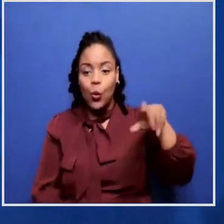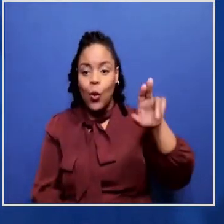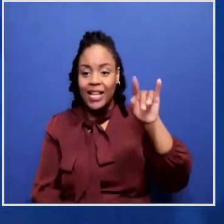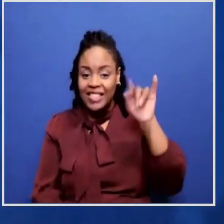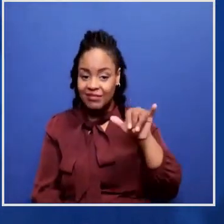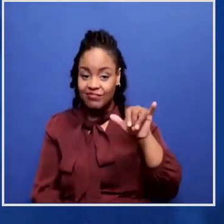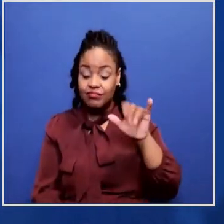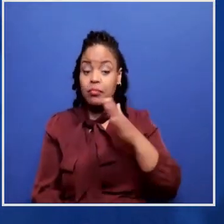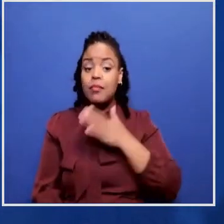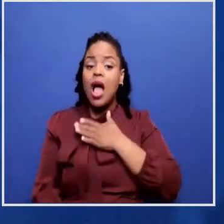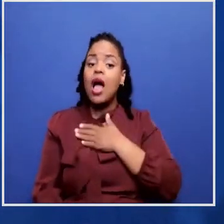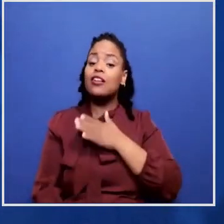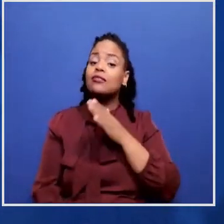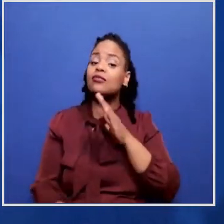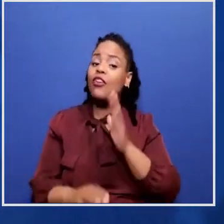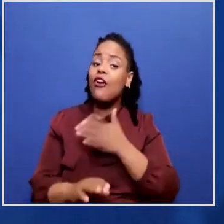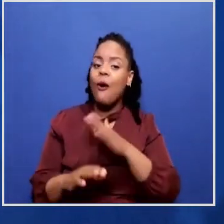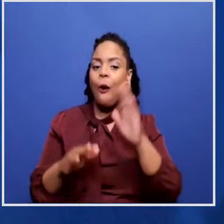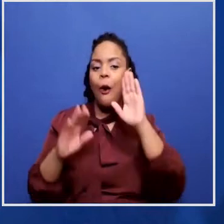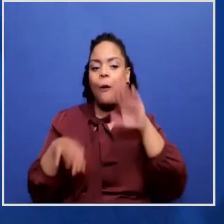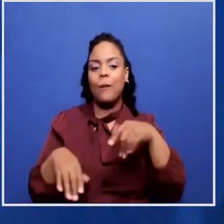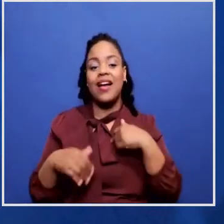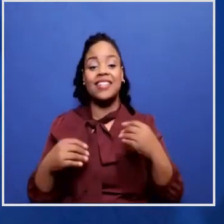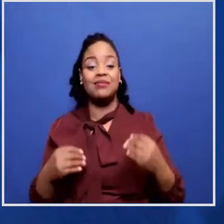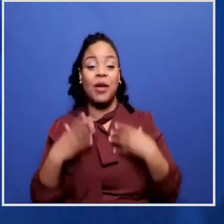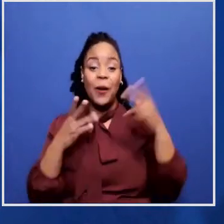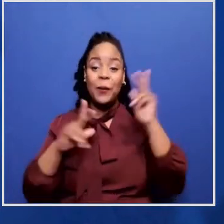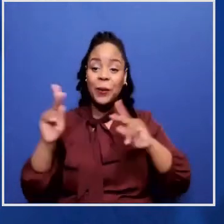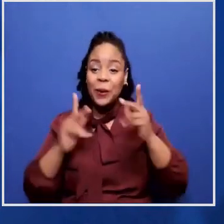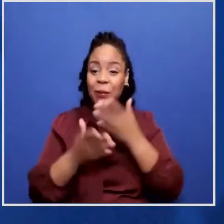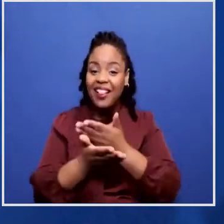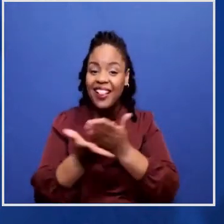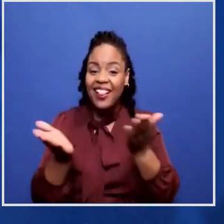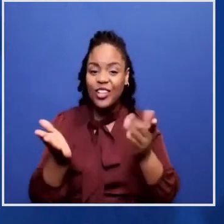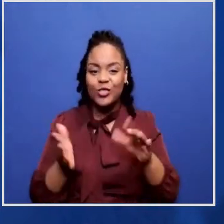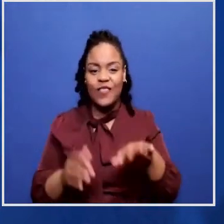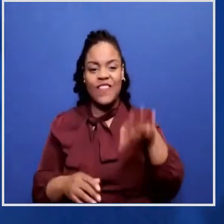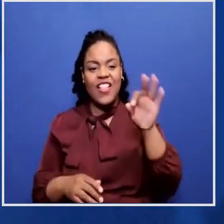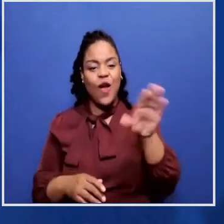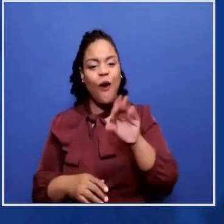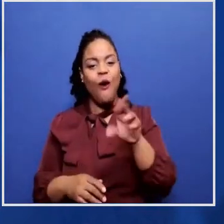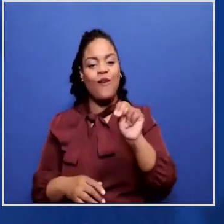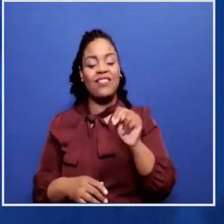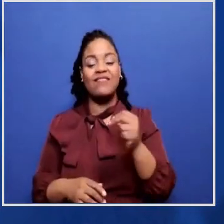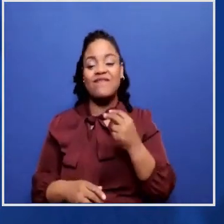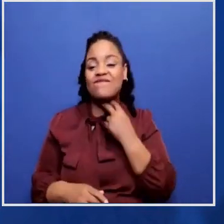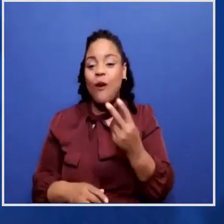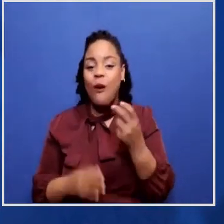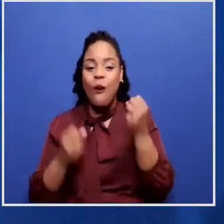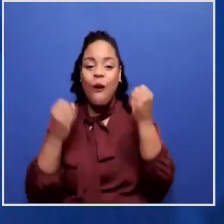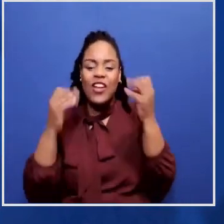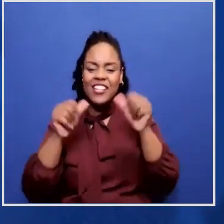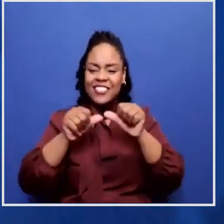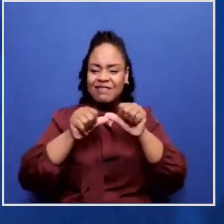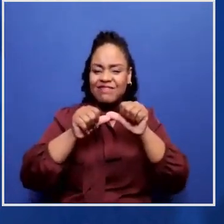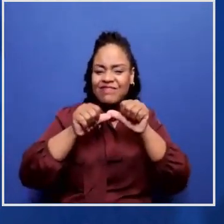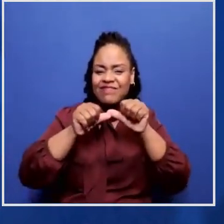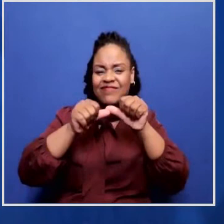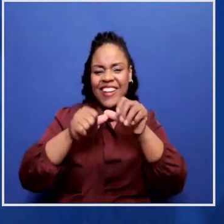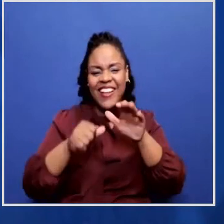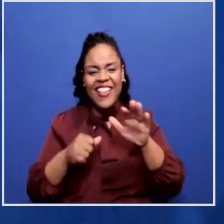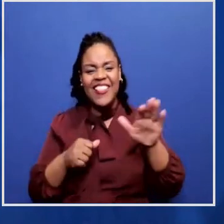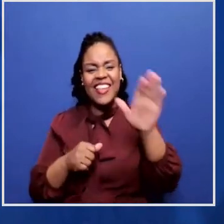KING'S FIGHT FOR JUSTICE AND